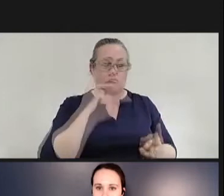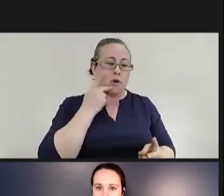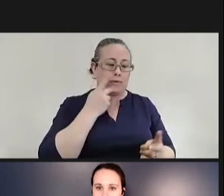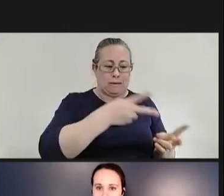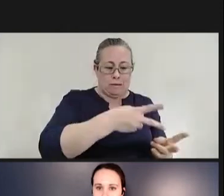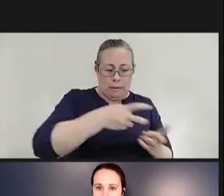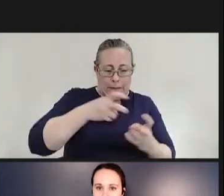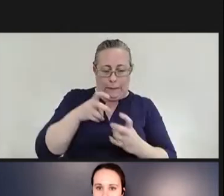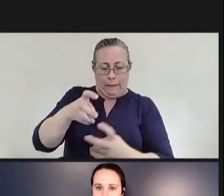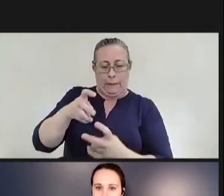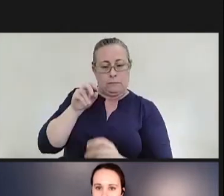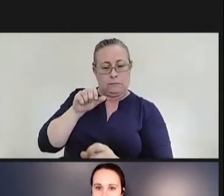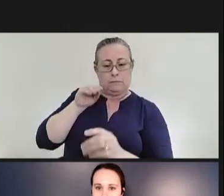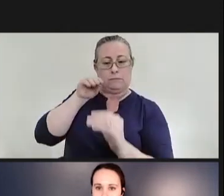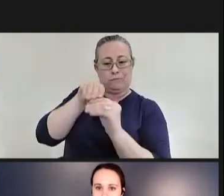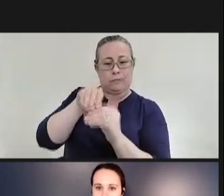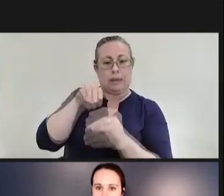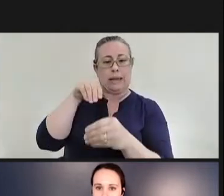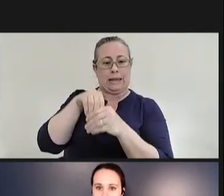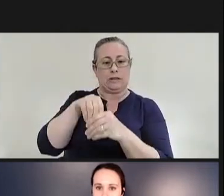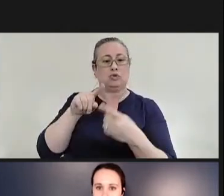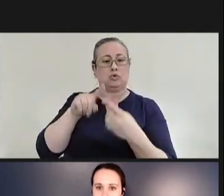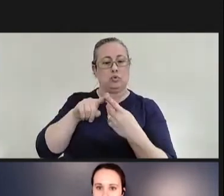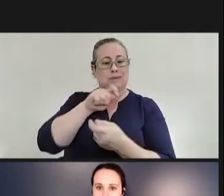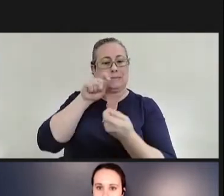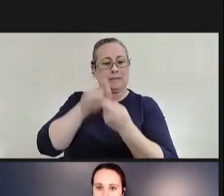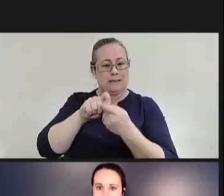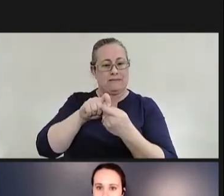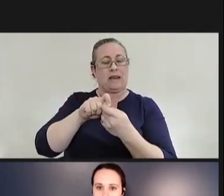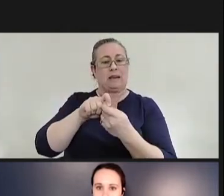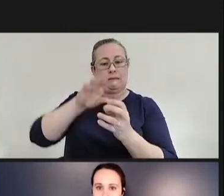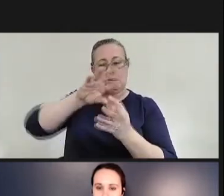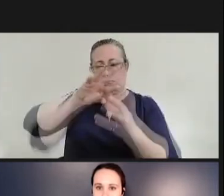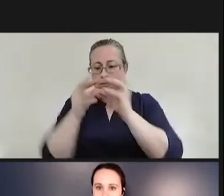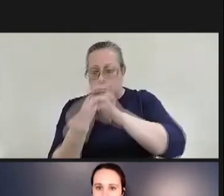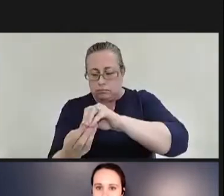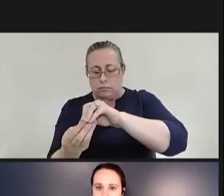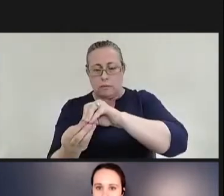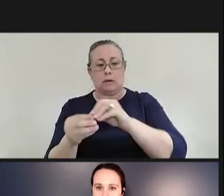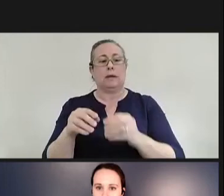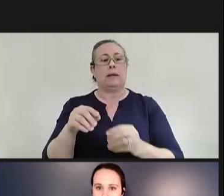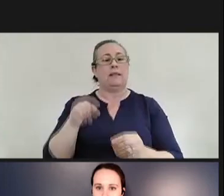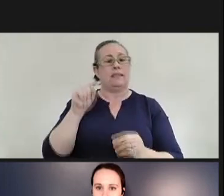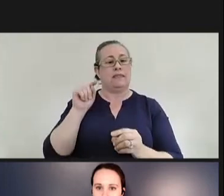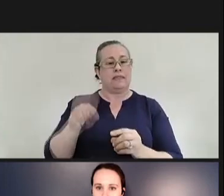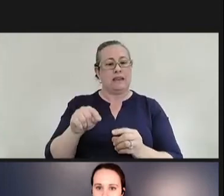particular confirmation. This includes teaching the network to put proline caps, disulfide bonds,